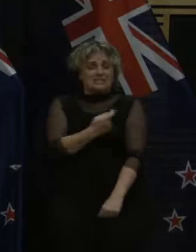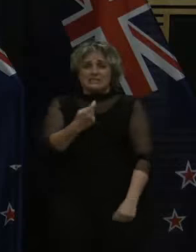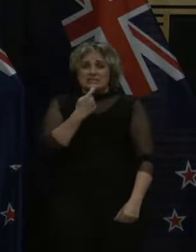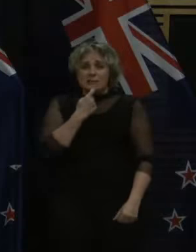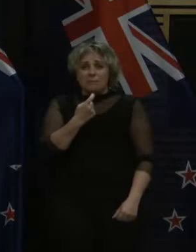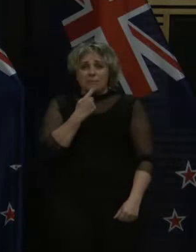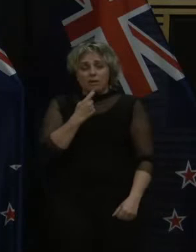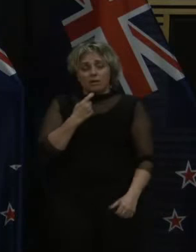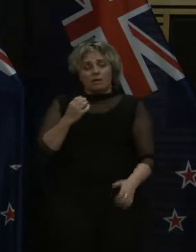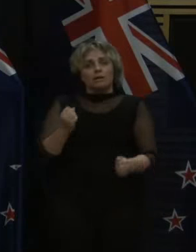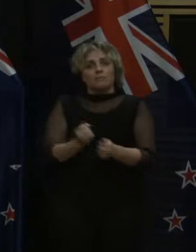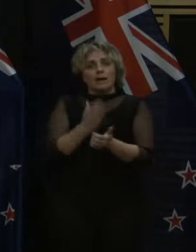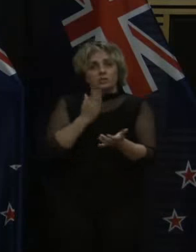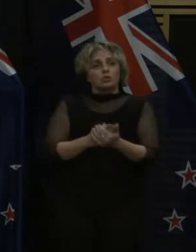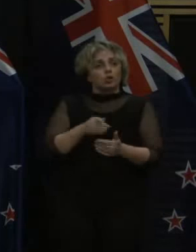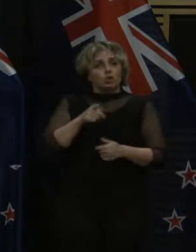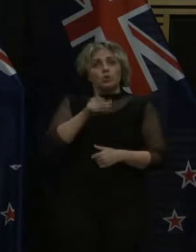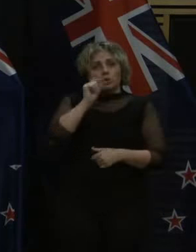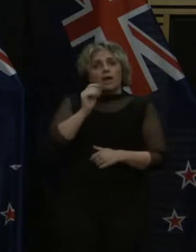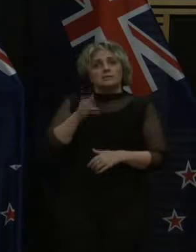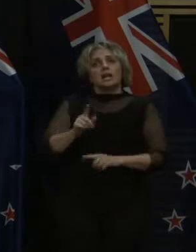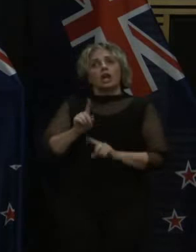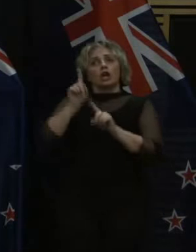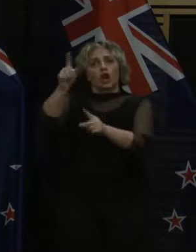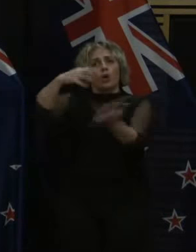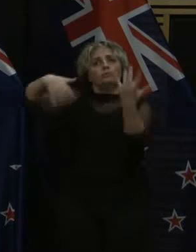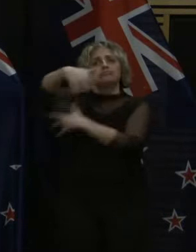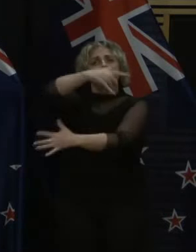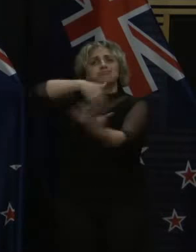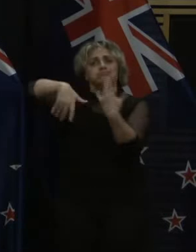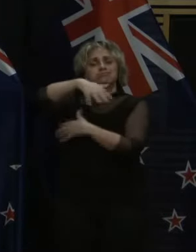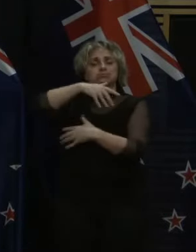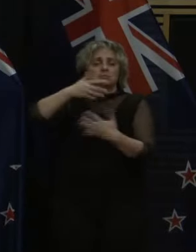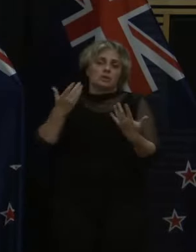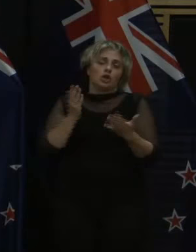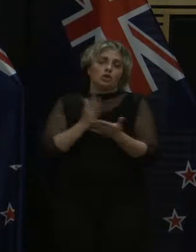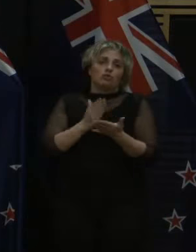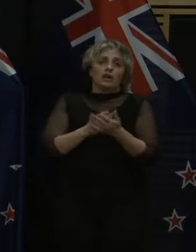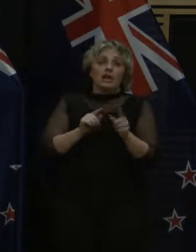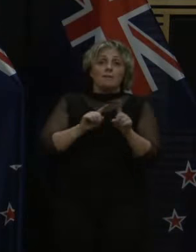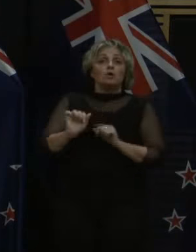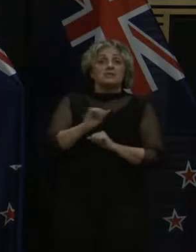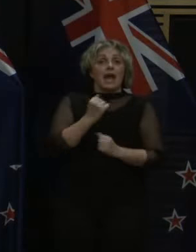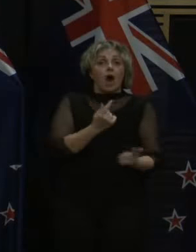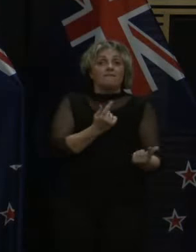Because it's a very simple action that people can take, in